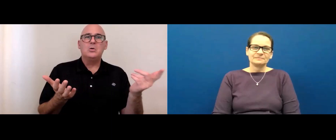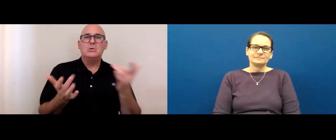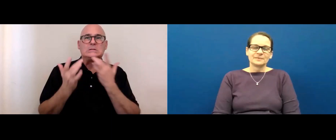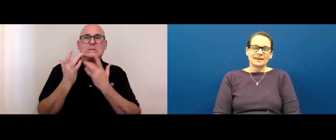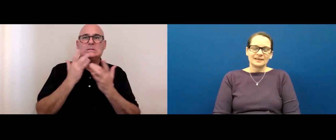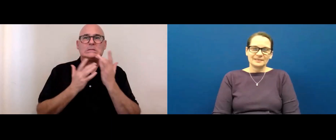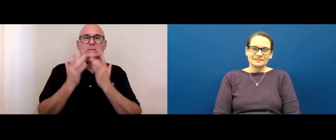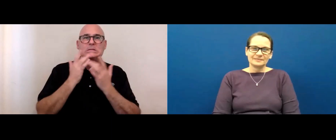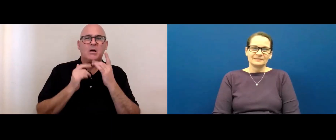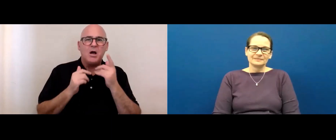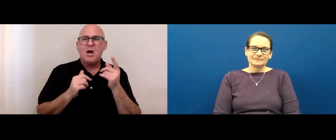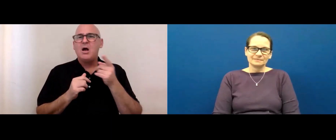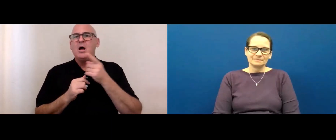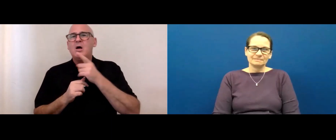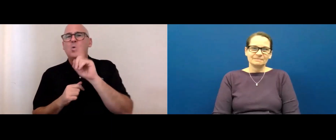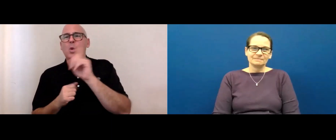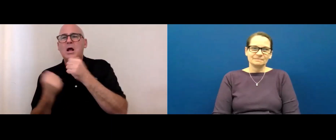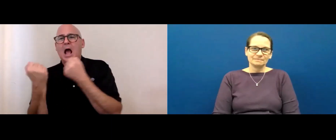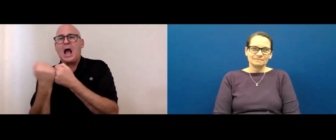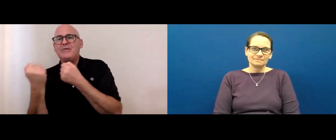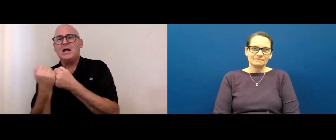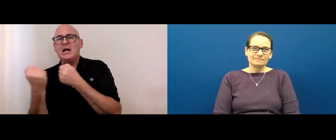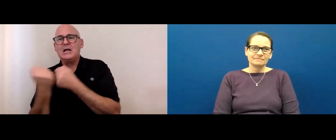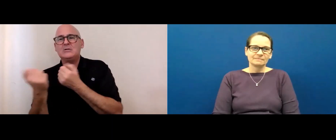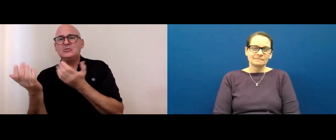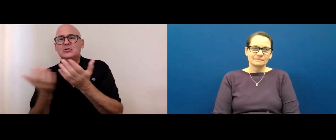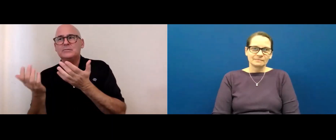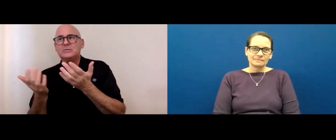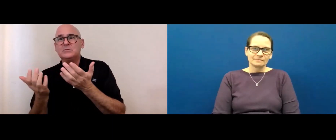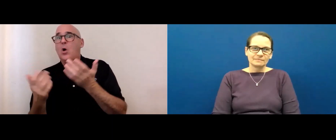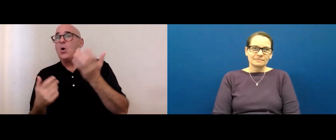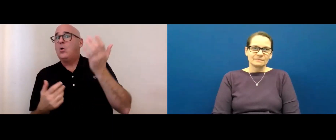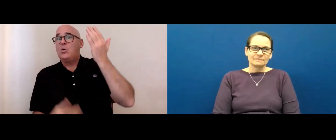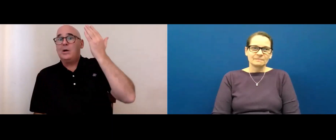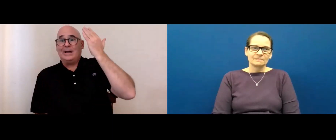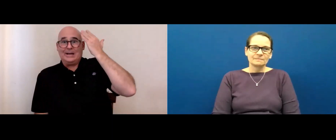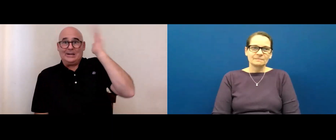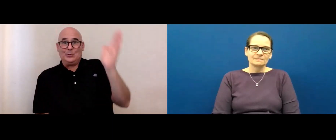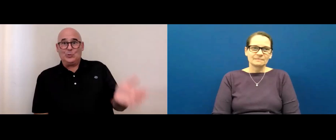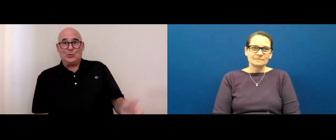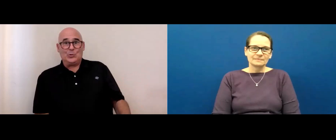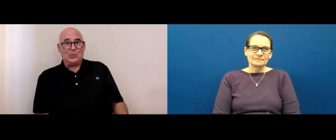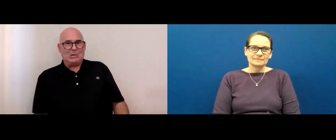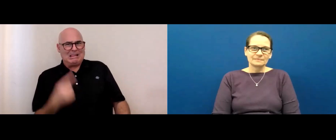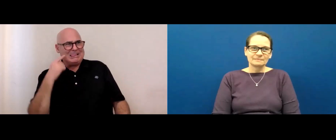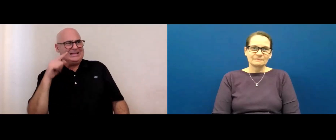services were everything where do we go to get advocating services people didn't know